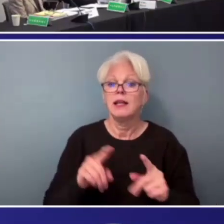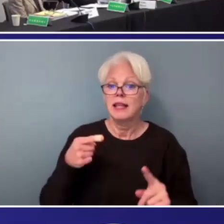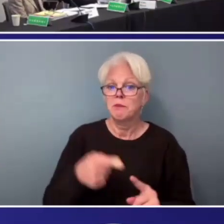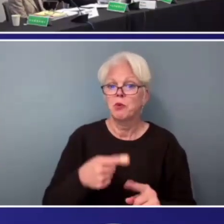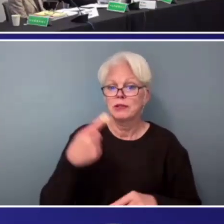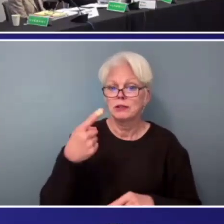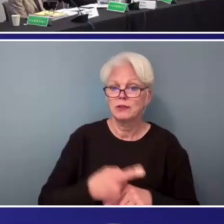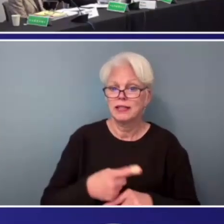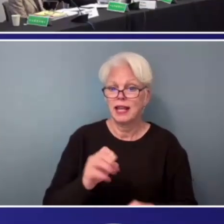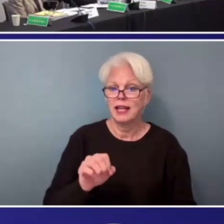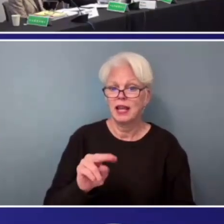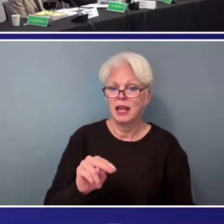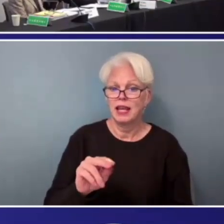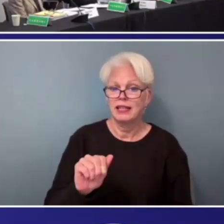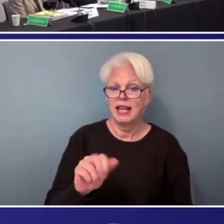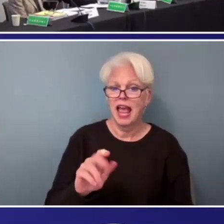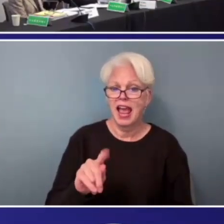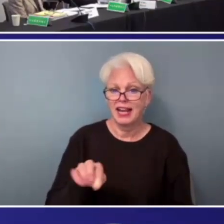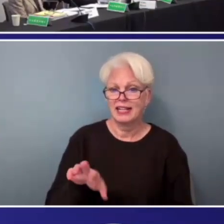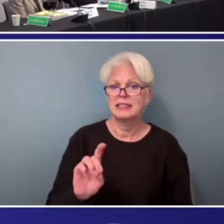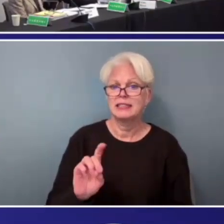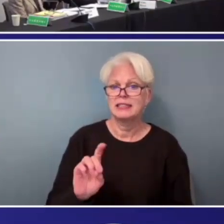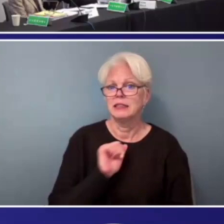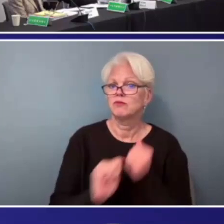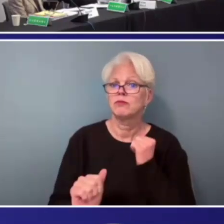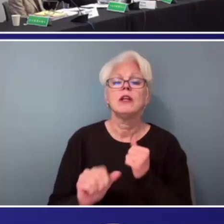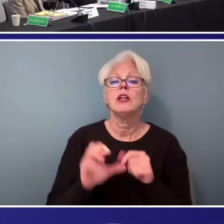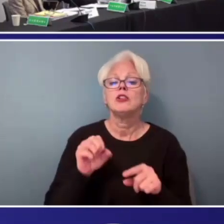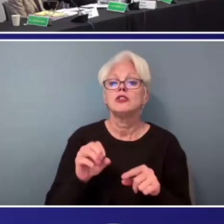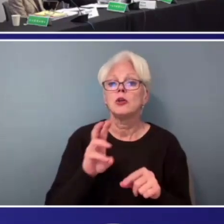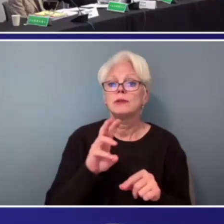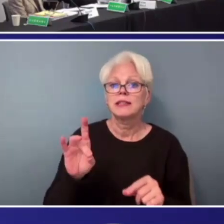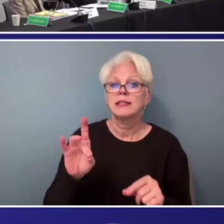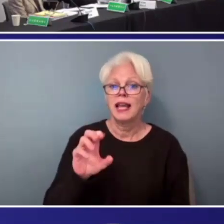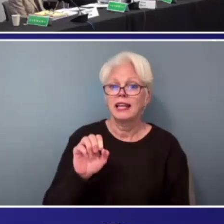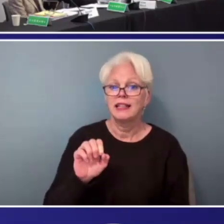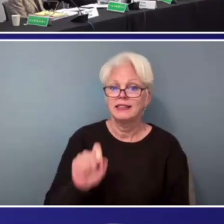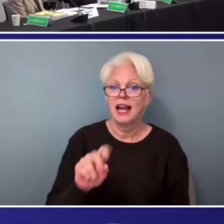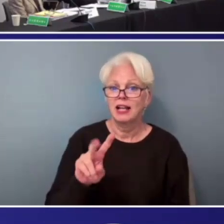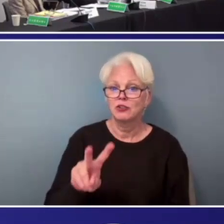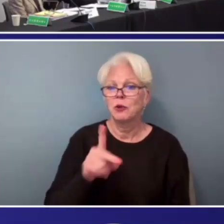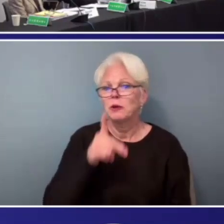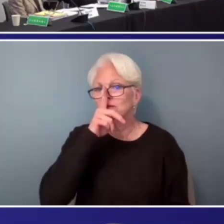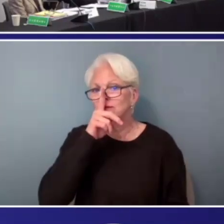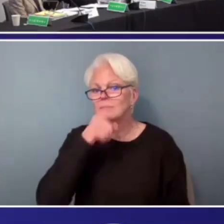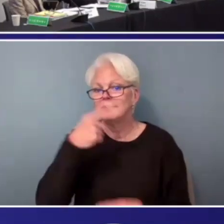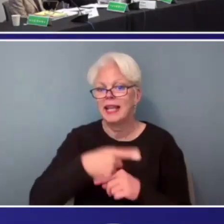So if it said 668.2 and it didn't say the date of enactment, then maybe you could